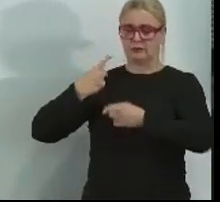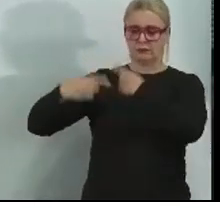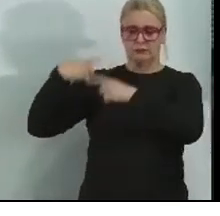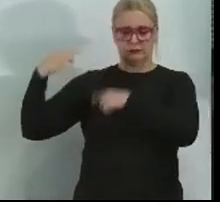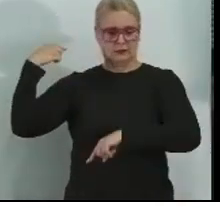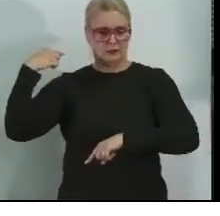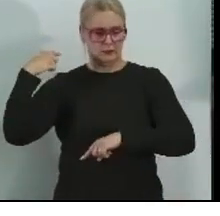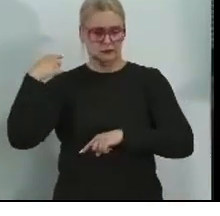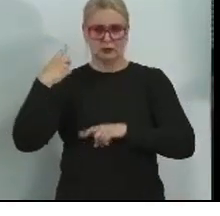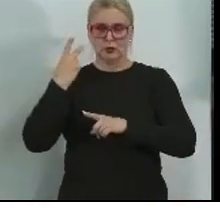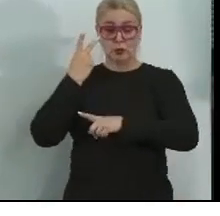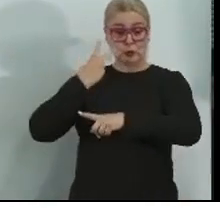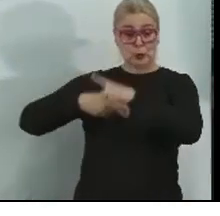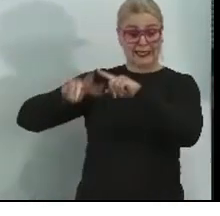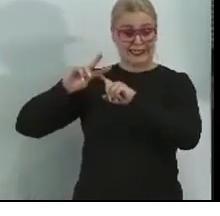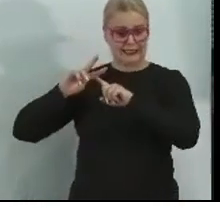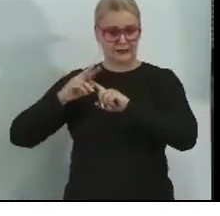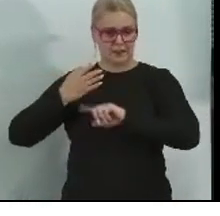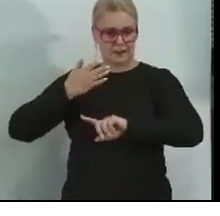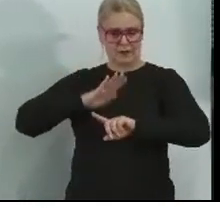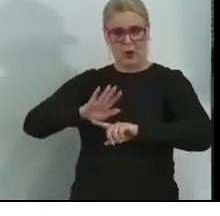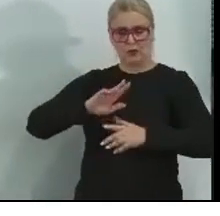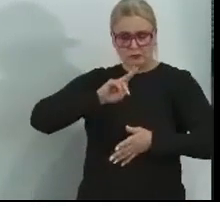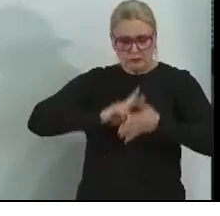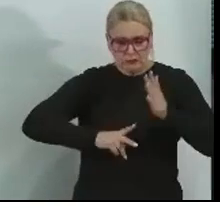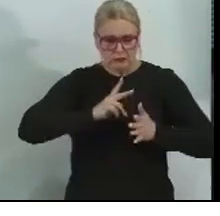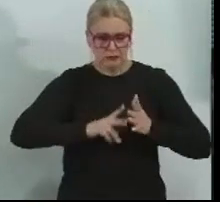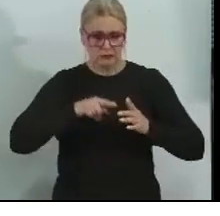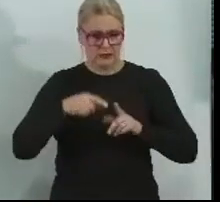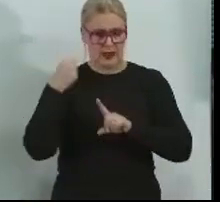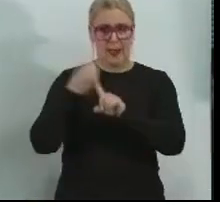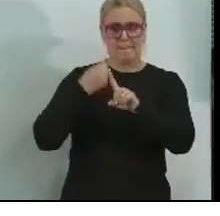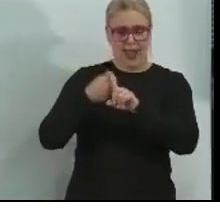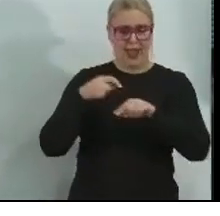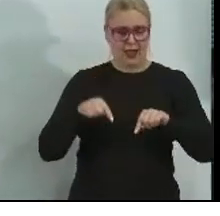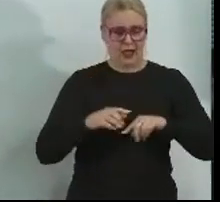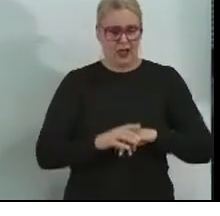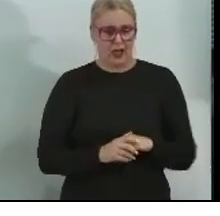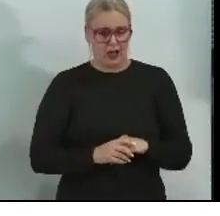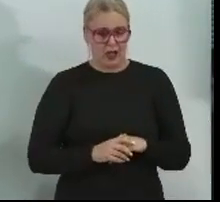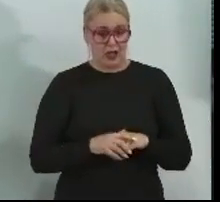And it began with a piece of research that we looked at talking to the general public about